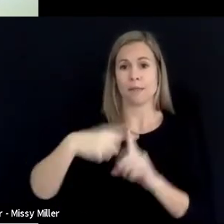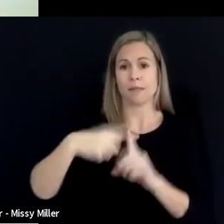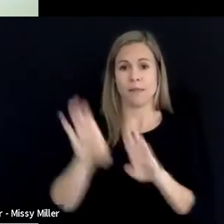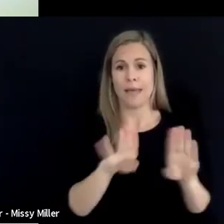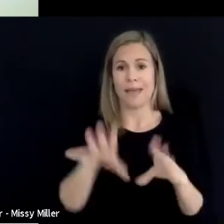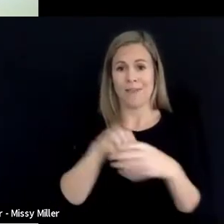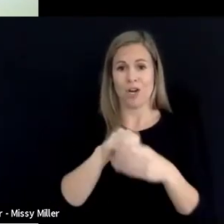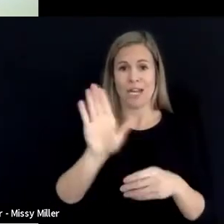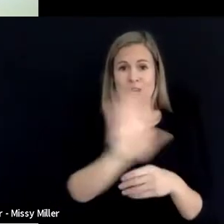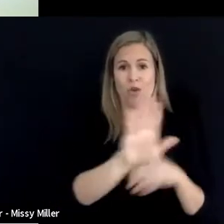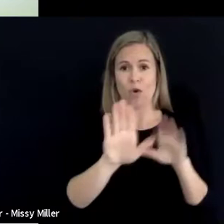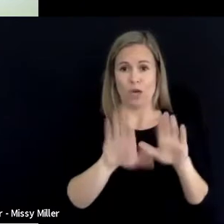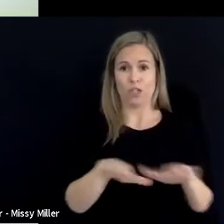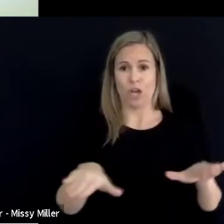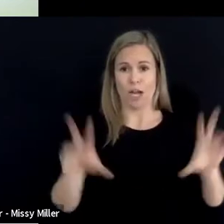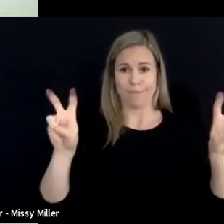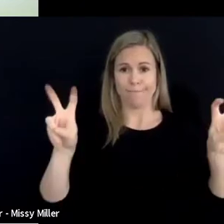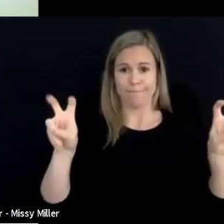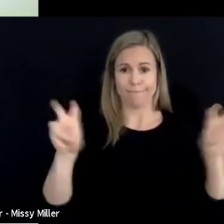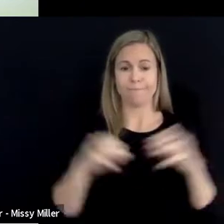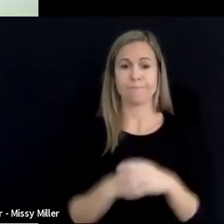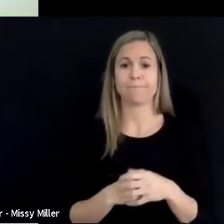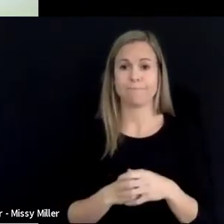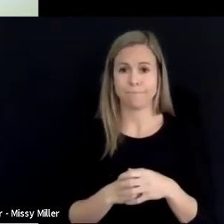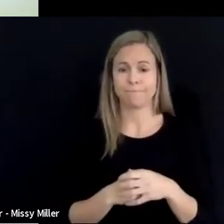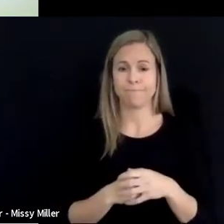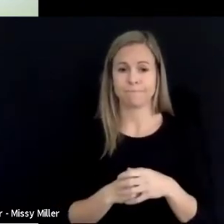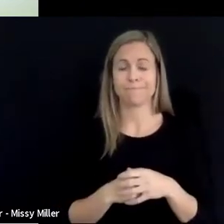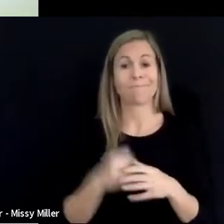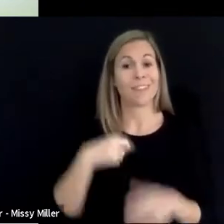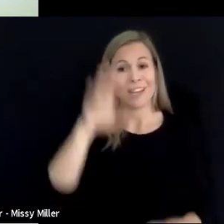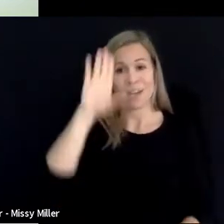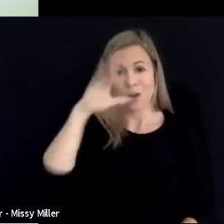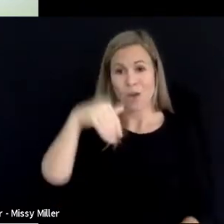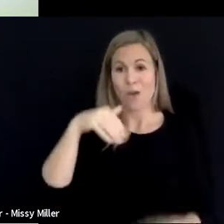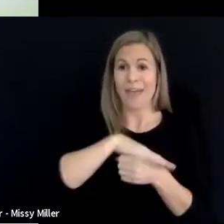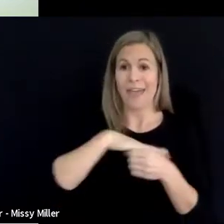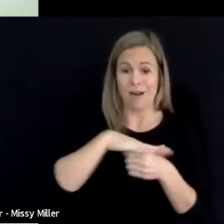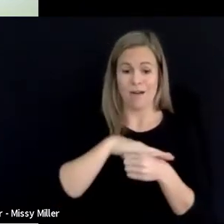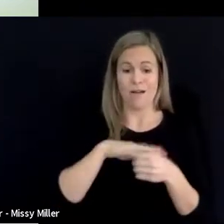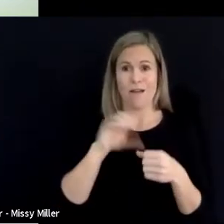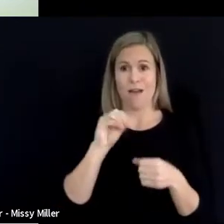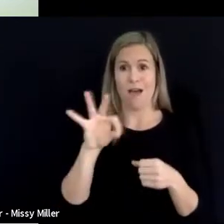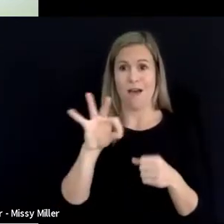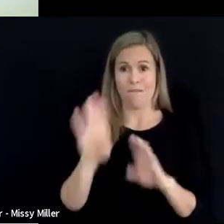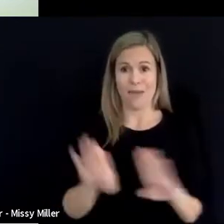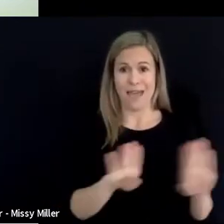And you know, the area of behavior has been the particular of concern to me.